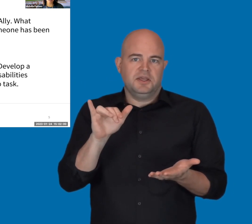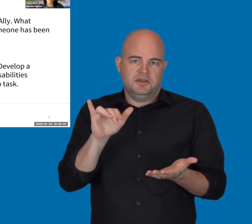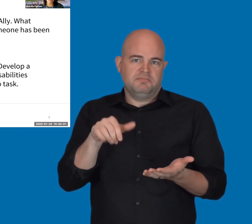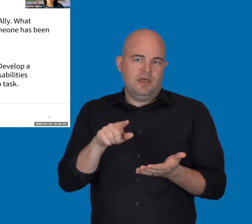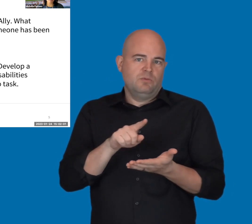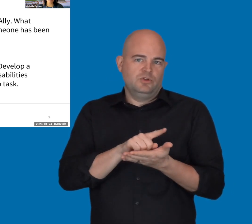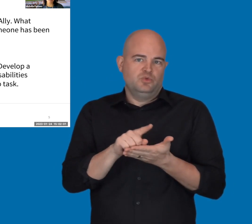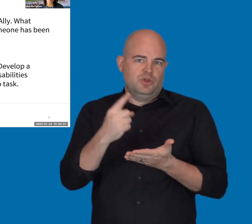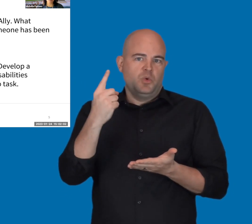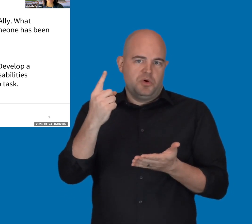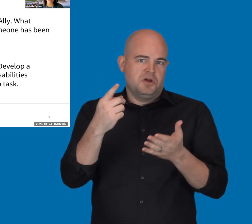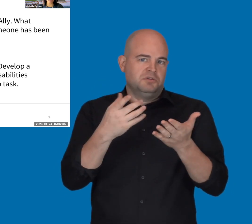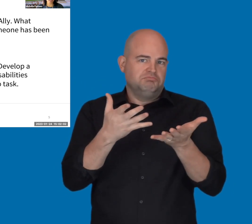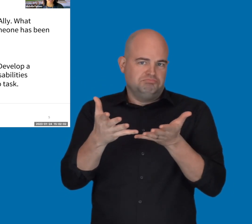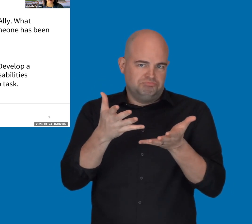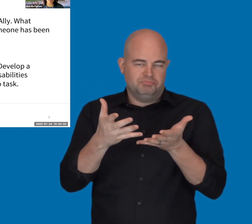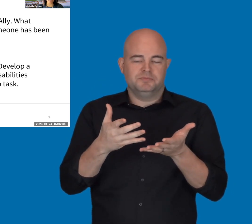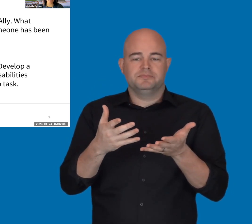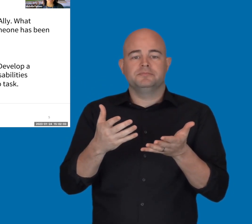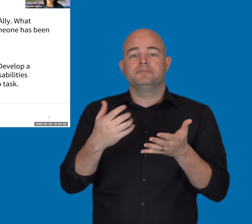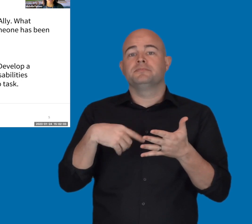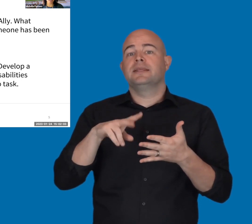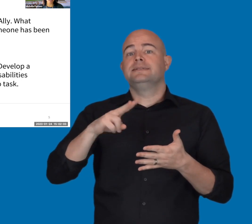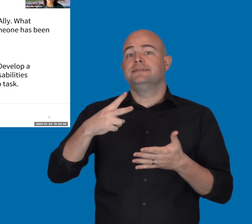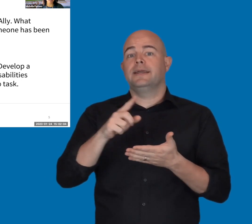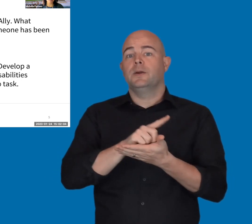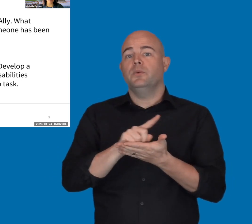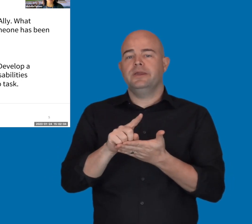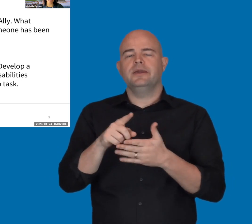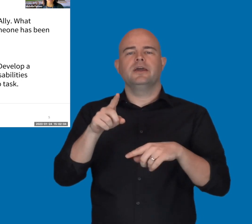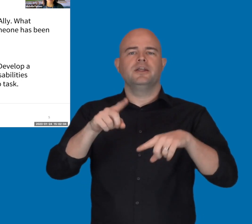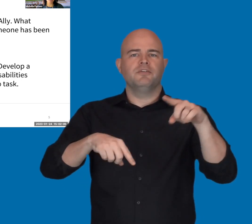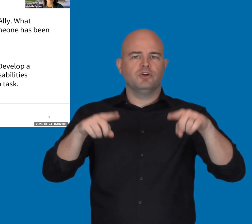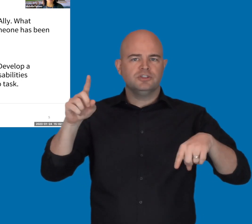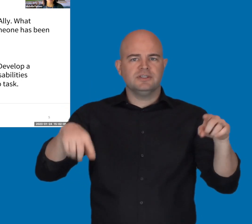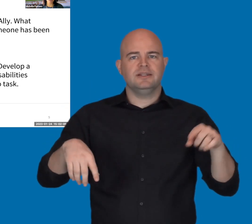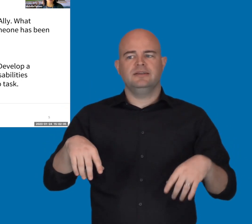So, I just want to show you the breakdown of what we did each week just to, you know, if you need some ideas.